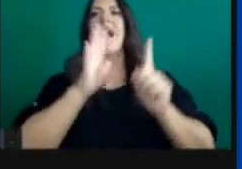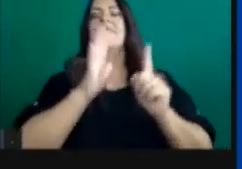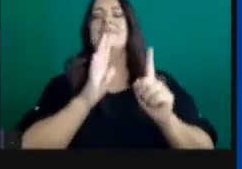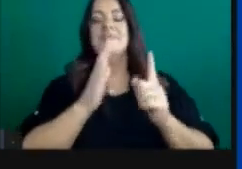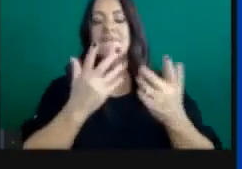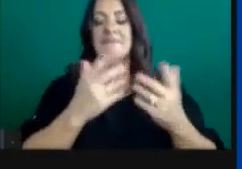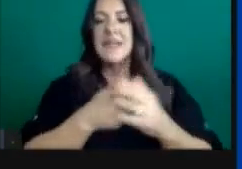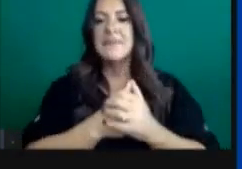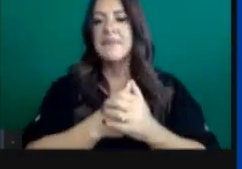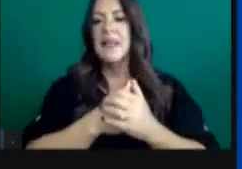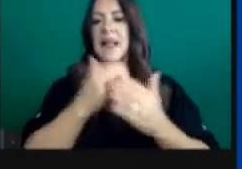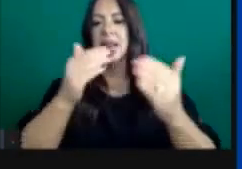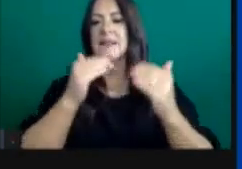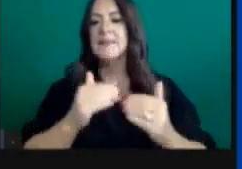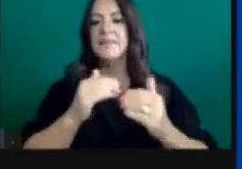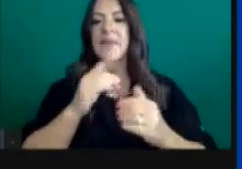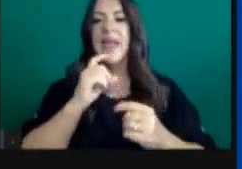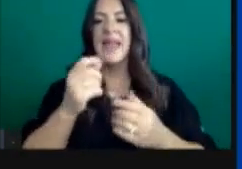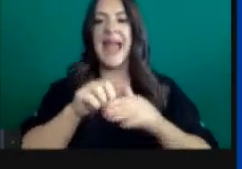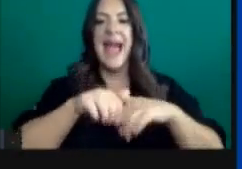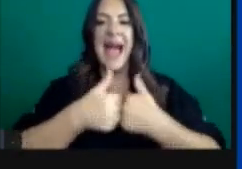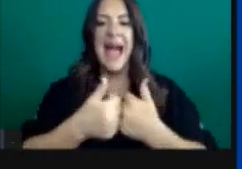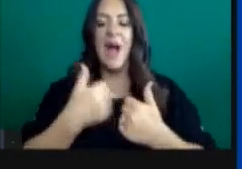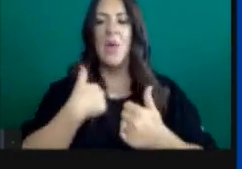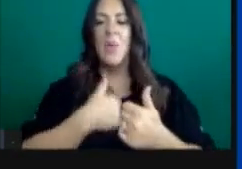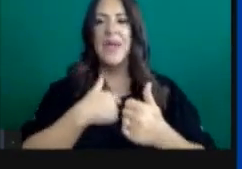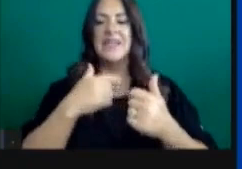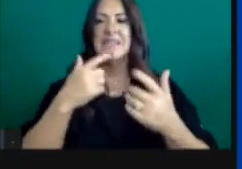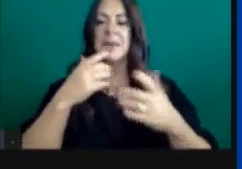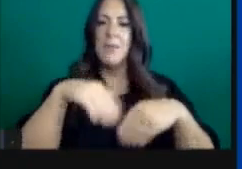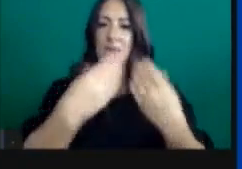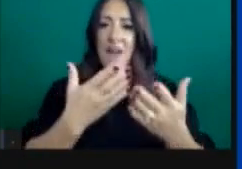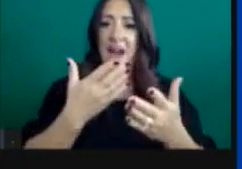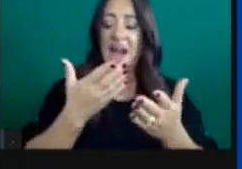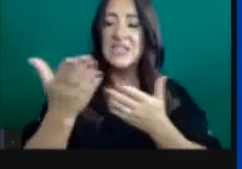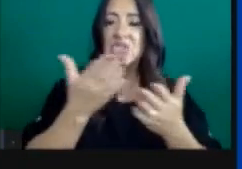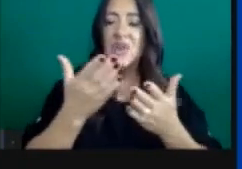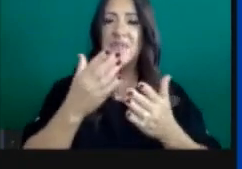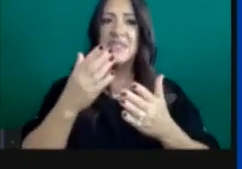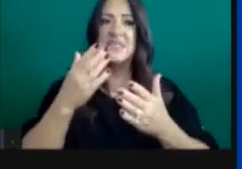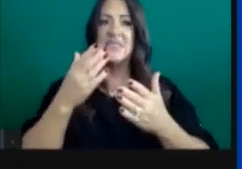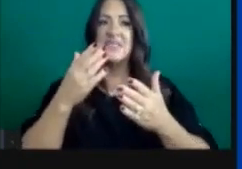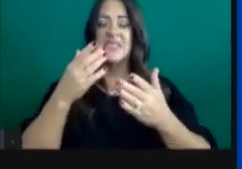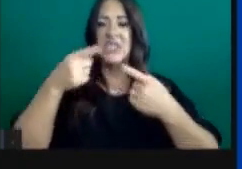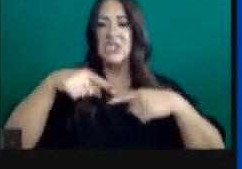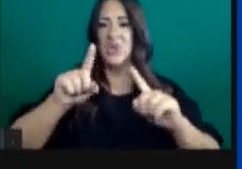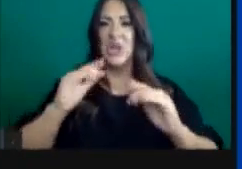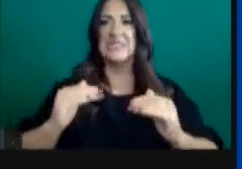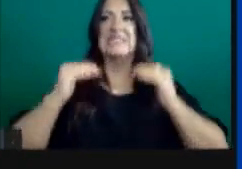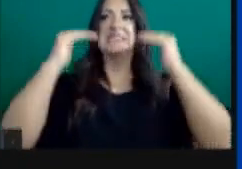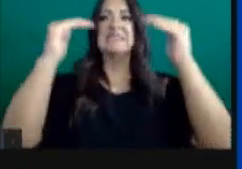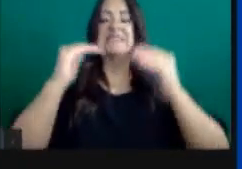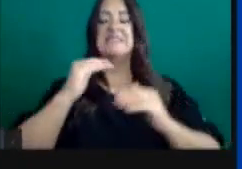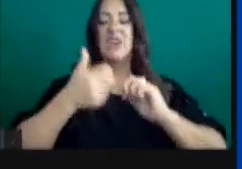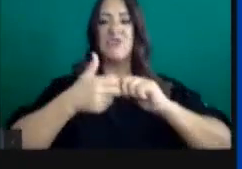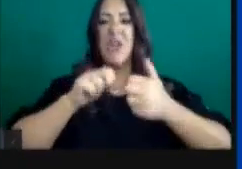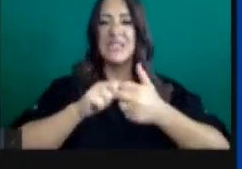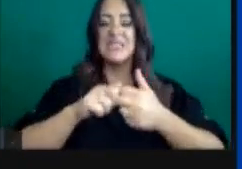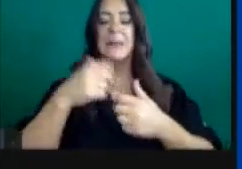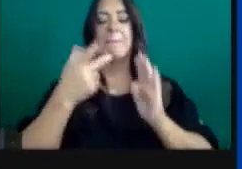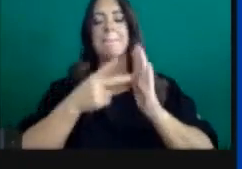ADAPT THEM, REUSING SUPPLIES THAT YOU WOULD OTHERWISE DISPOSE OF AND DOING THAT SAFELY.